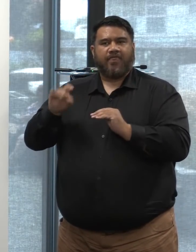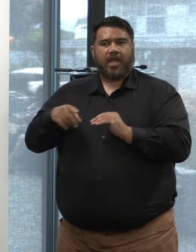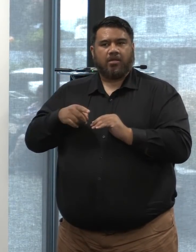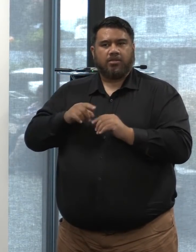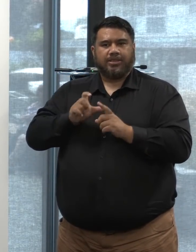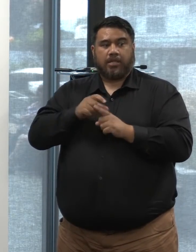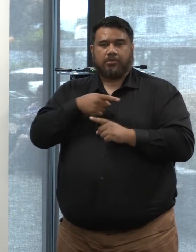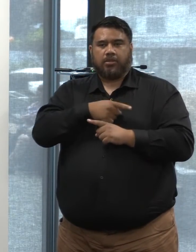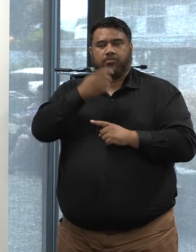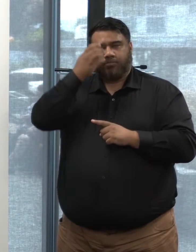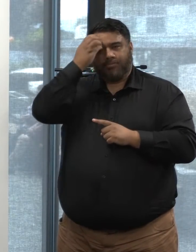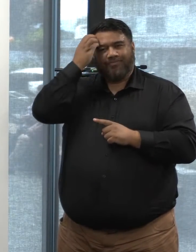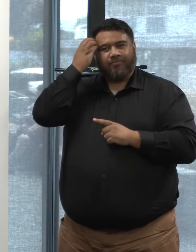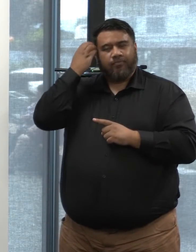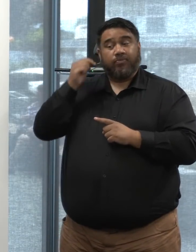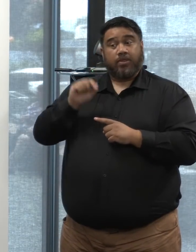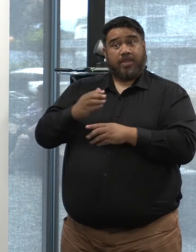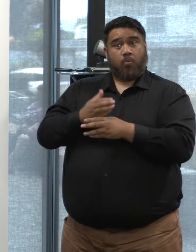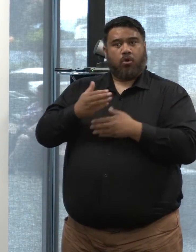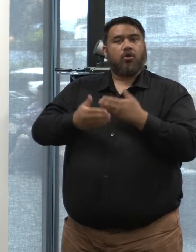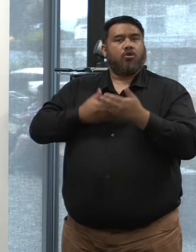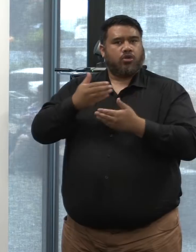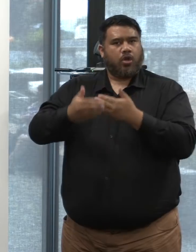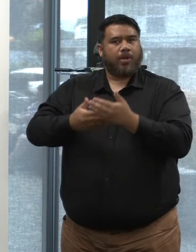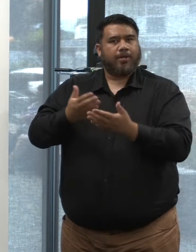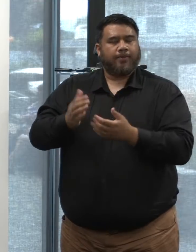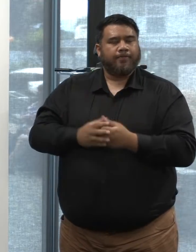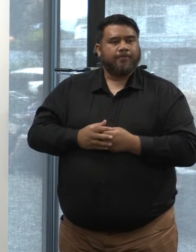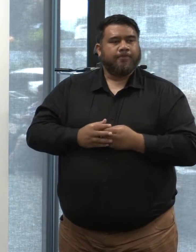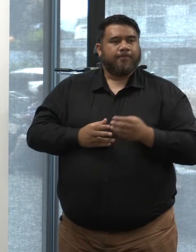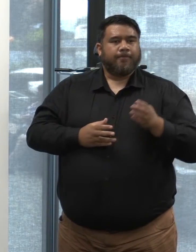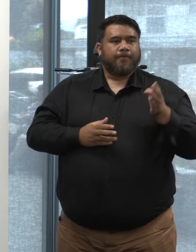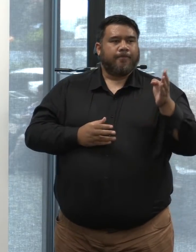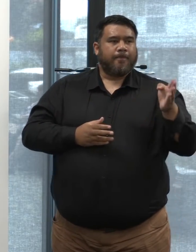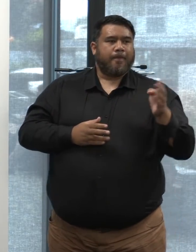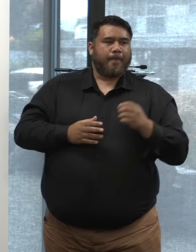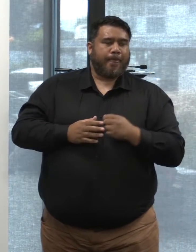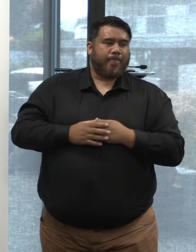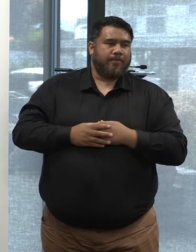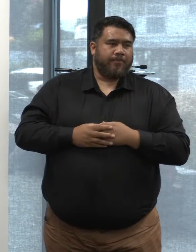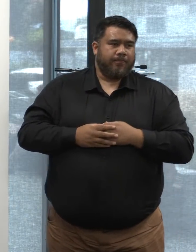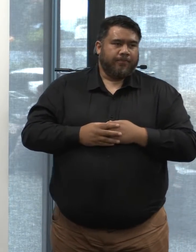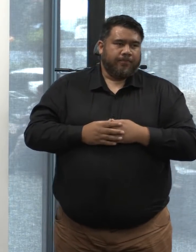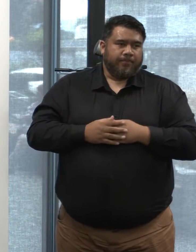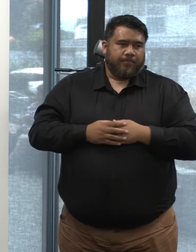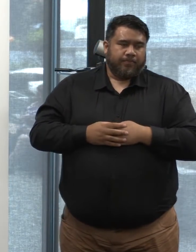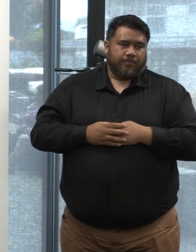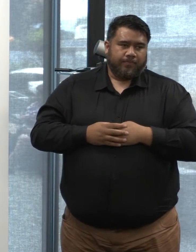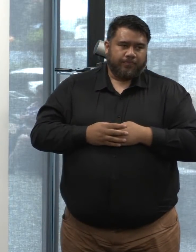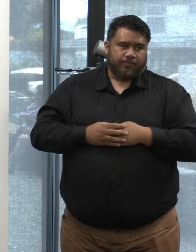majority were neither kind of level of care that Delta may